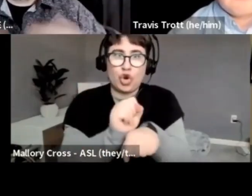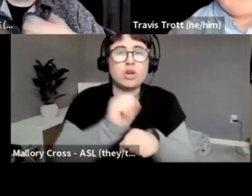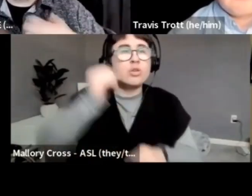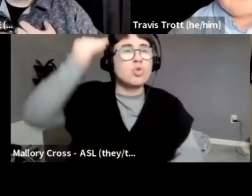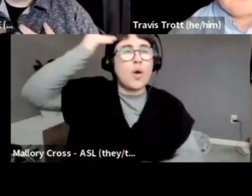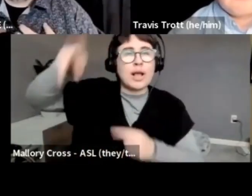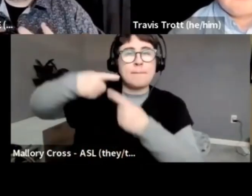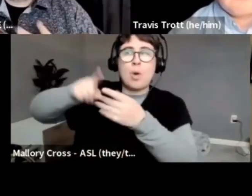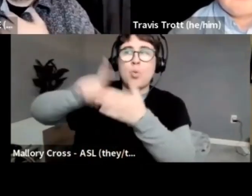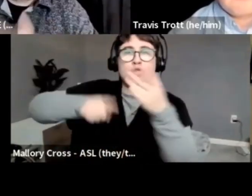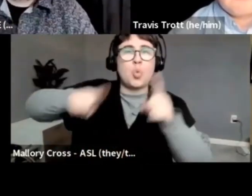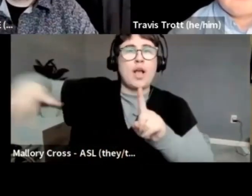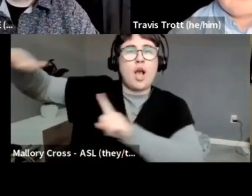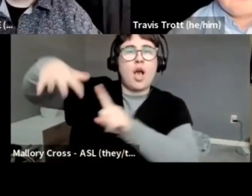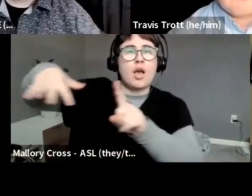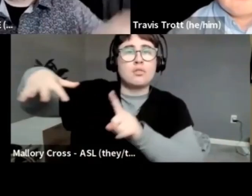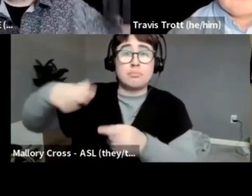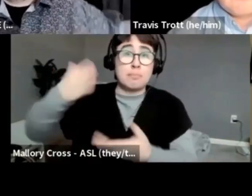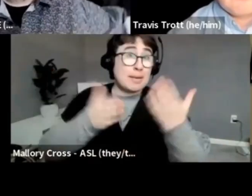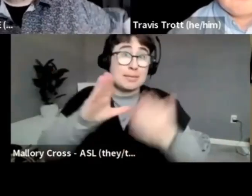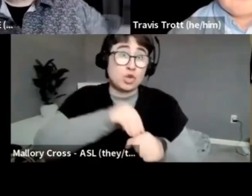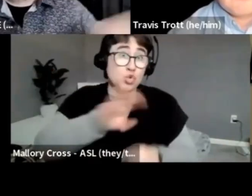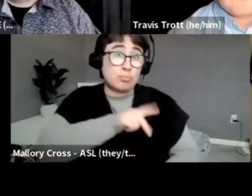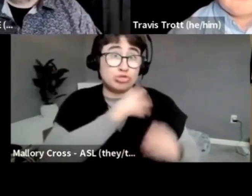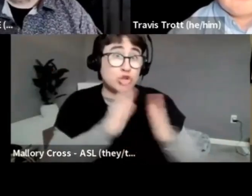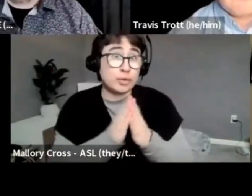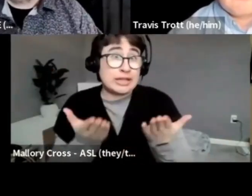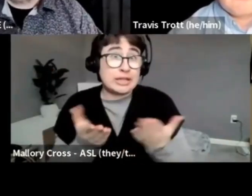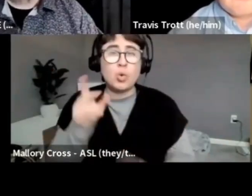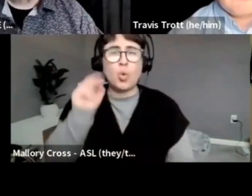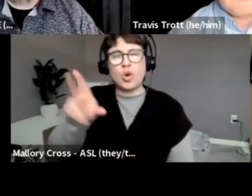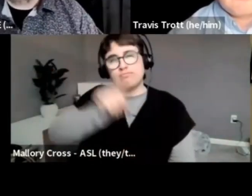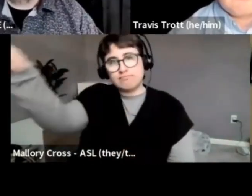either in your personal community care or across the country?